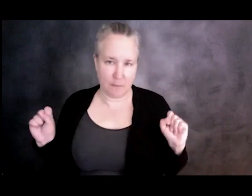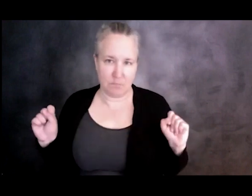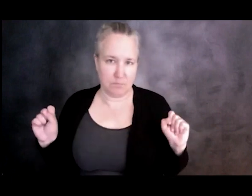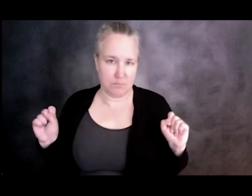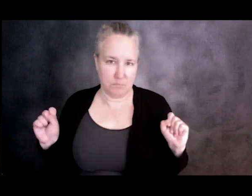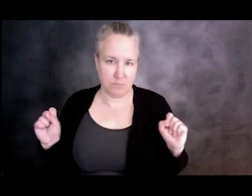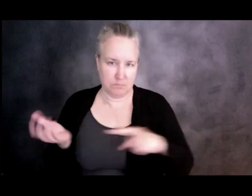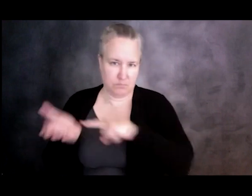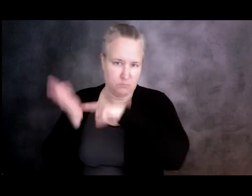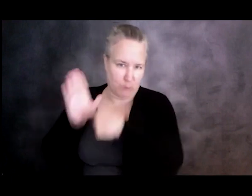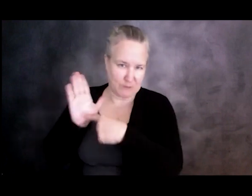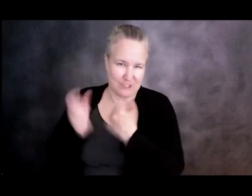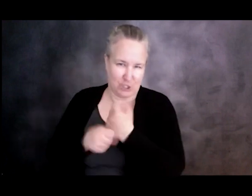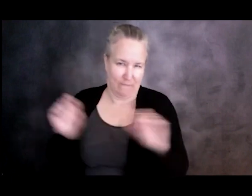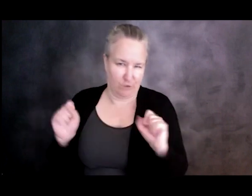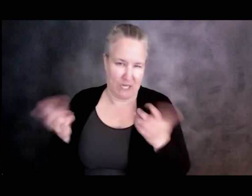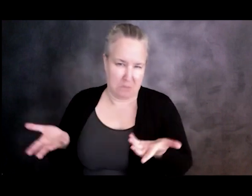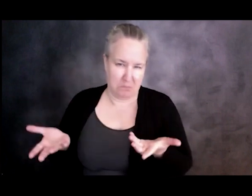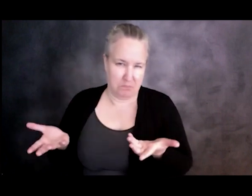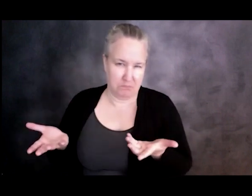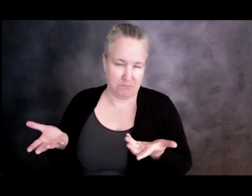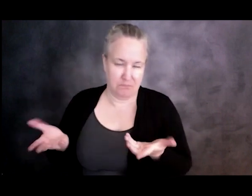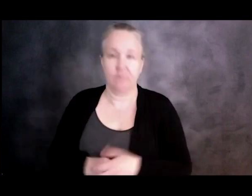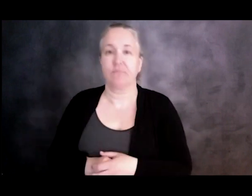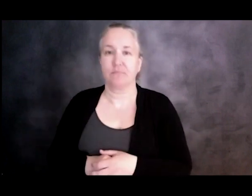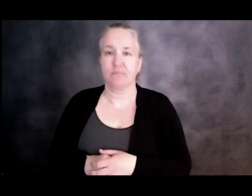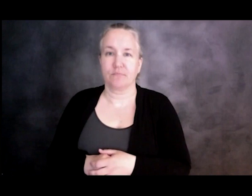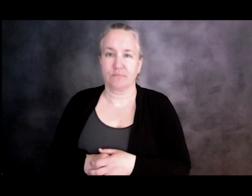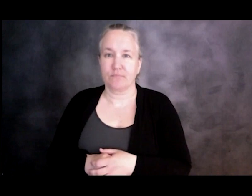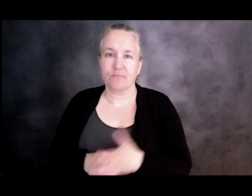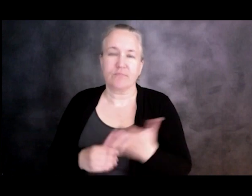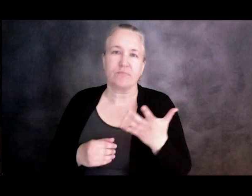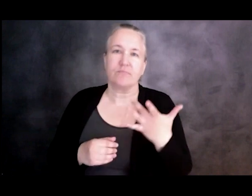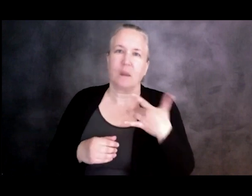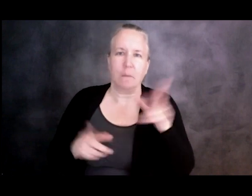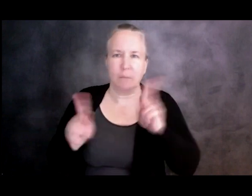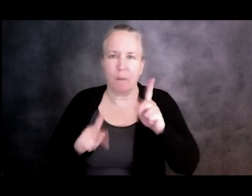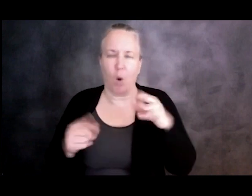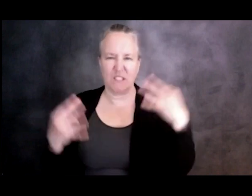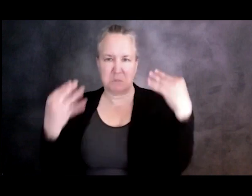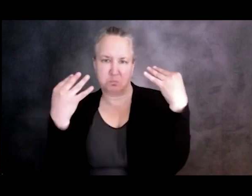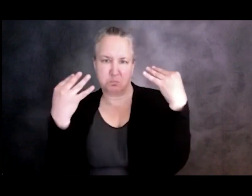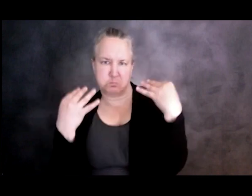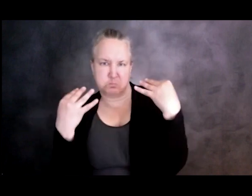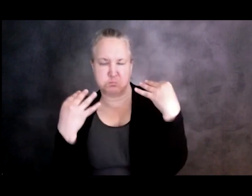of representational freedom, of feeling that we have a burden, that people are always looking at us judgmentally, whether it's our own people